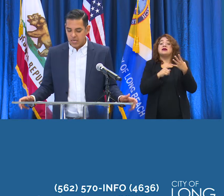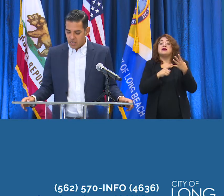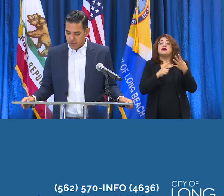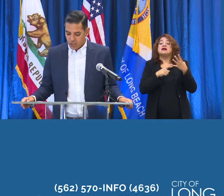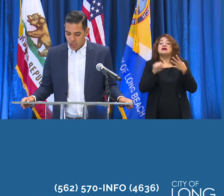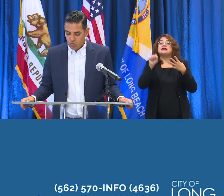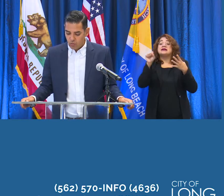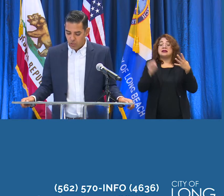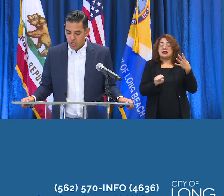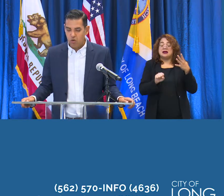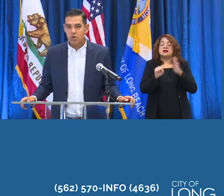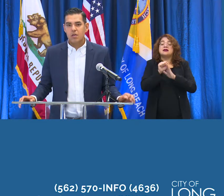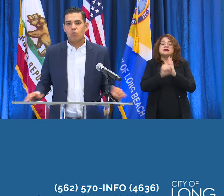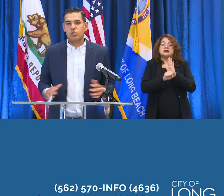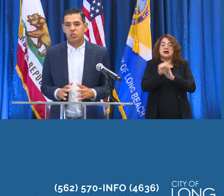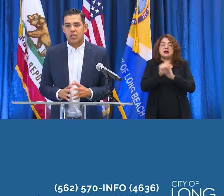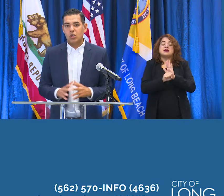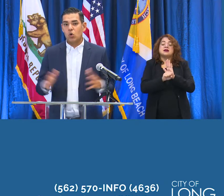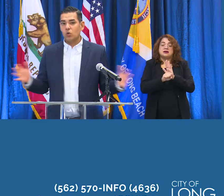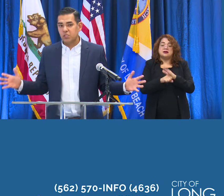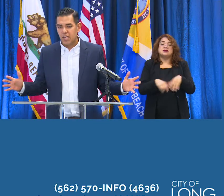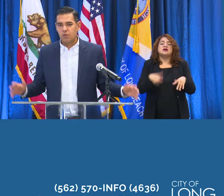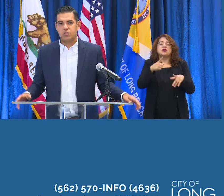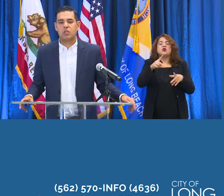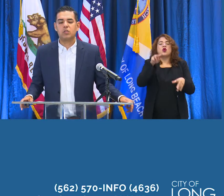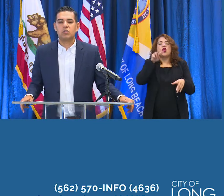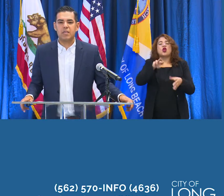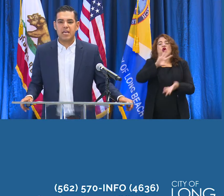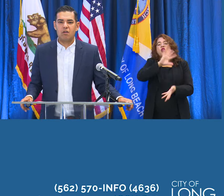Nothing new-- we know when you look at the whole state, which includes many areas